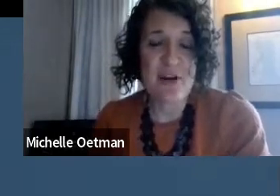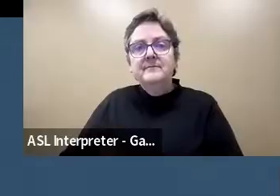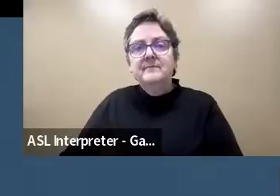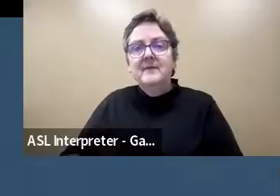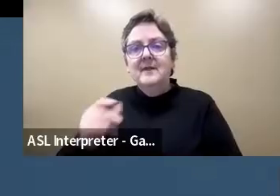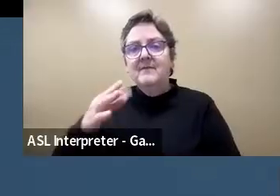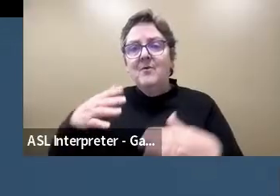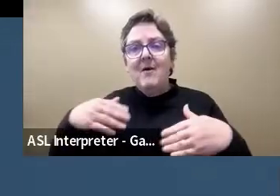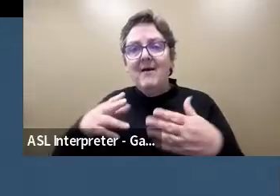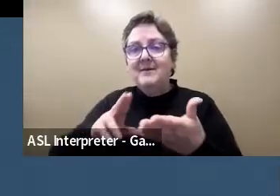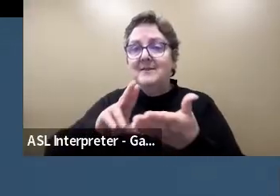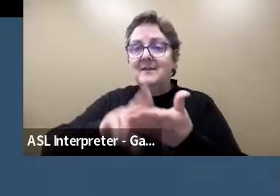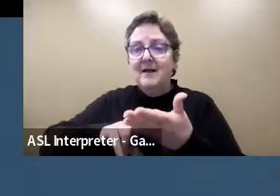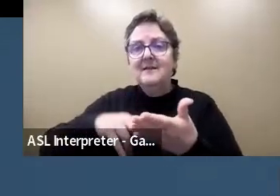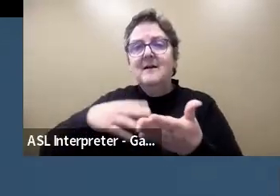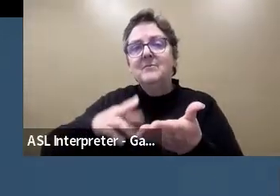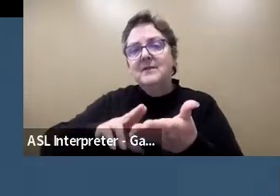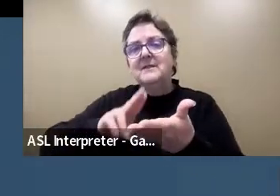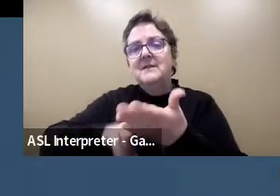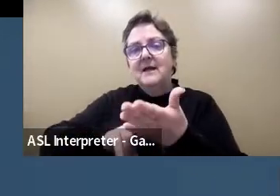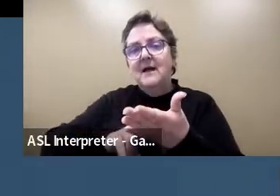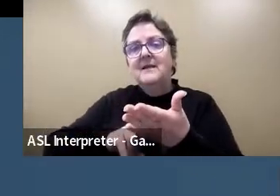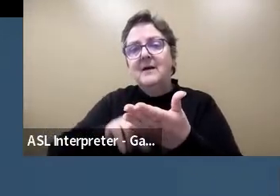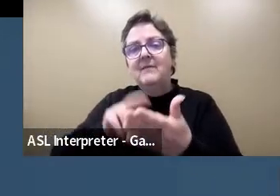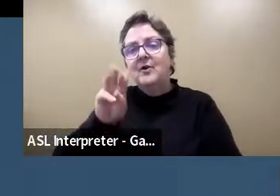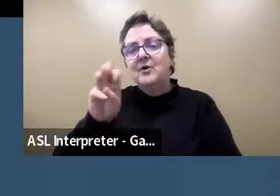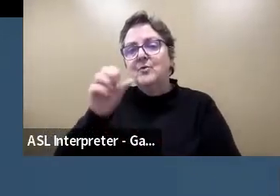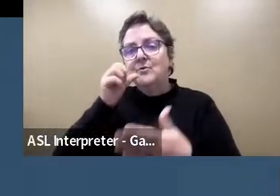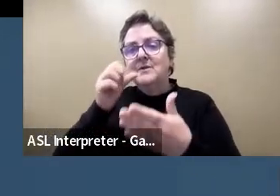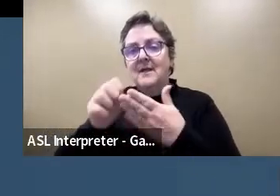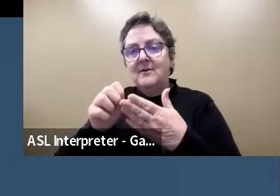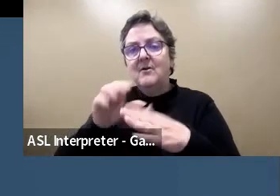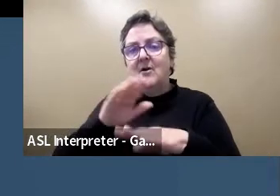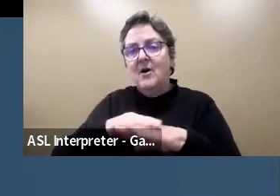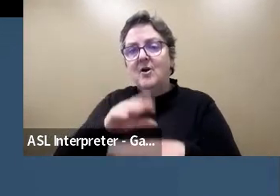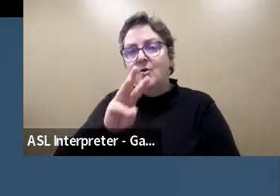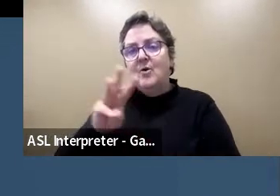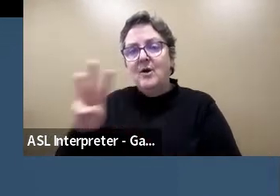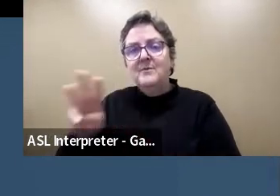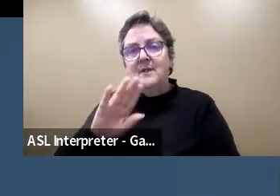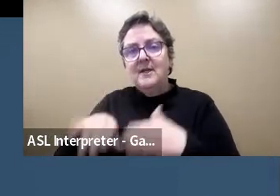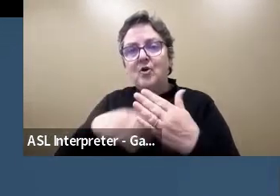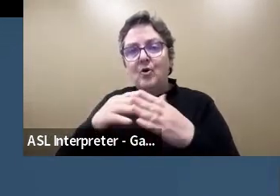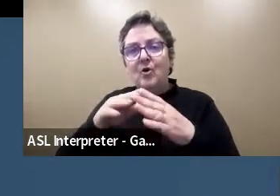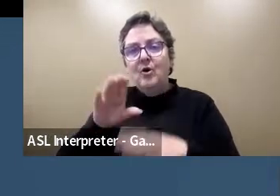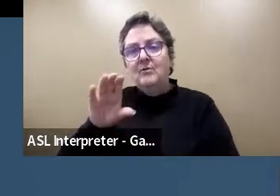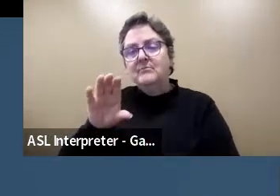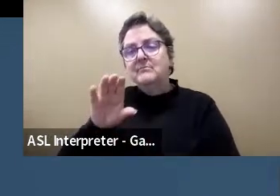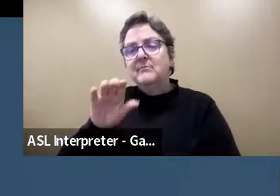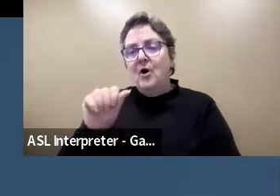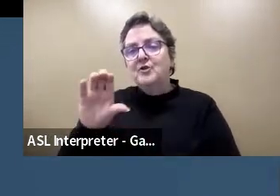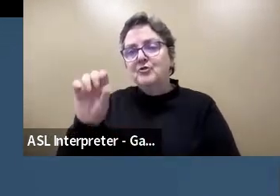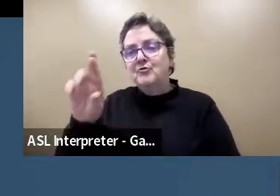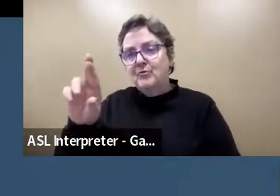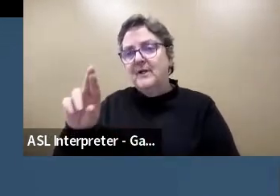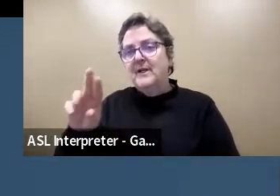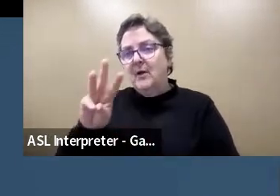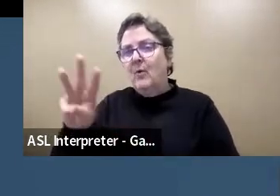for our newsletter on our website, AllChildrenReading.org so that you can be alerted when that report is available.